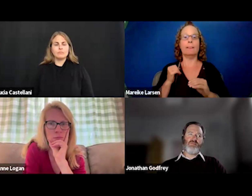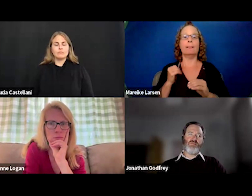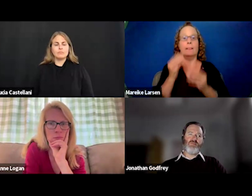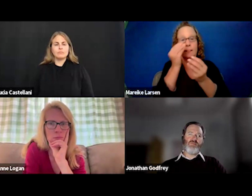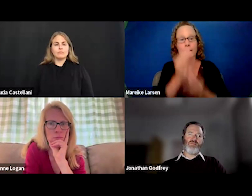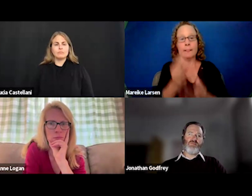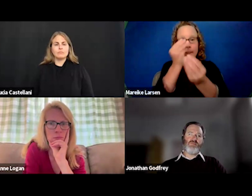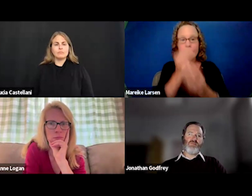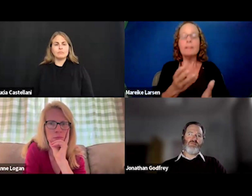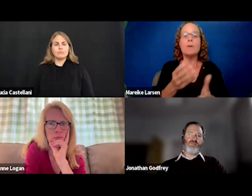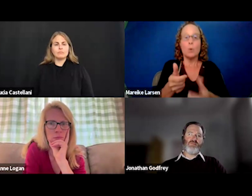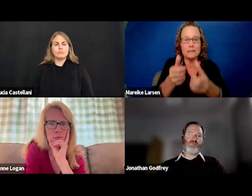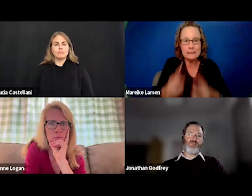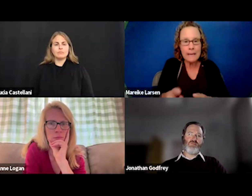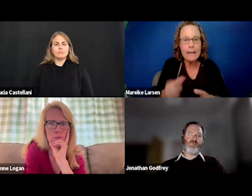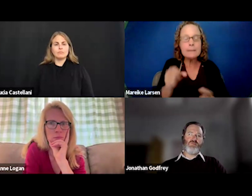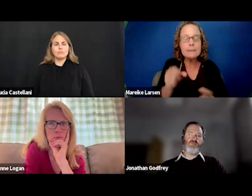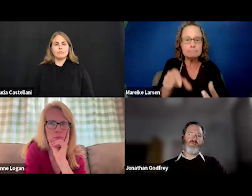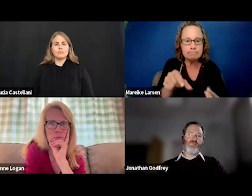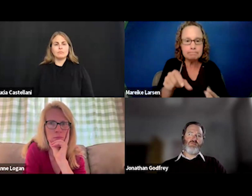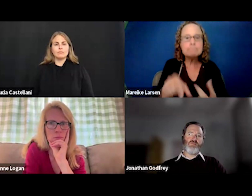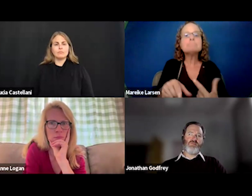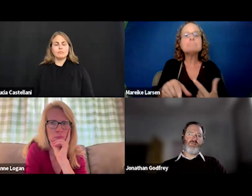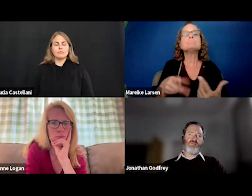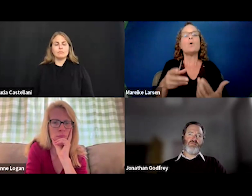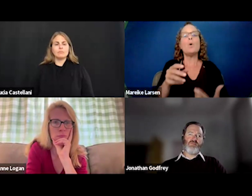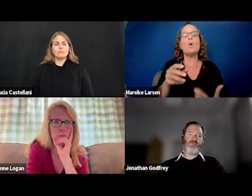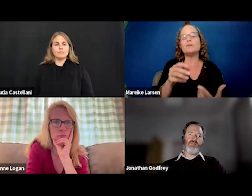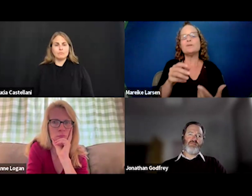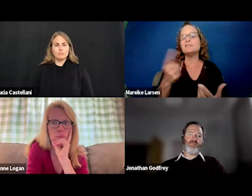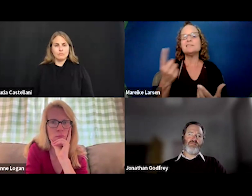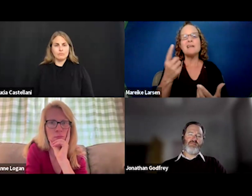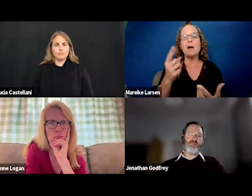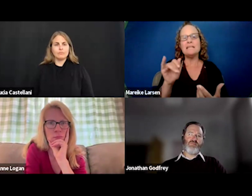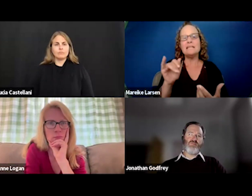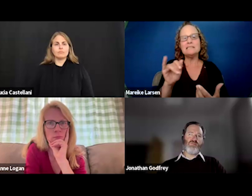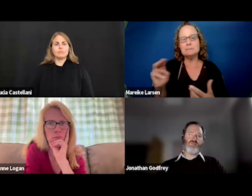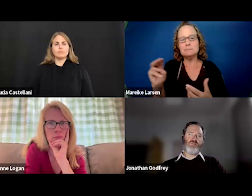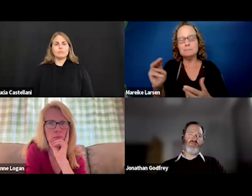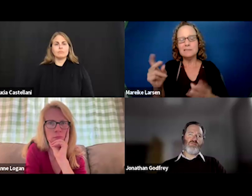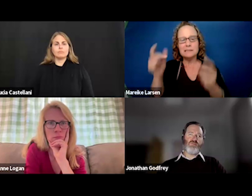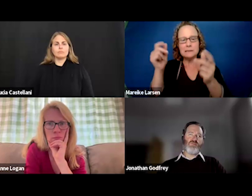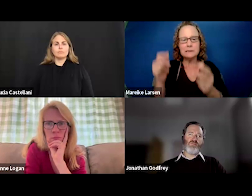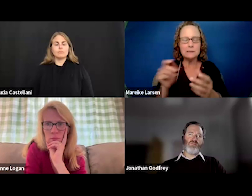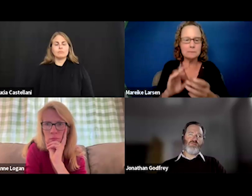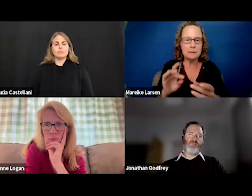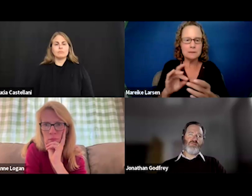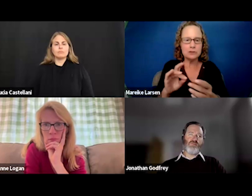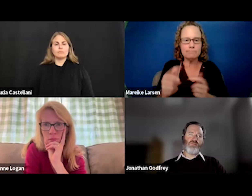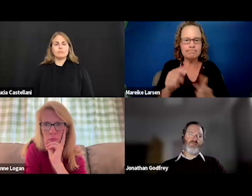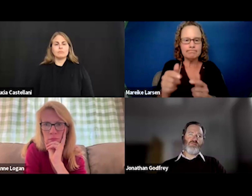or maybe via another instant messaging platform that an organization uses--